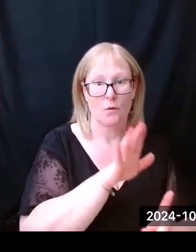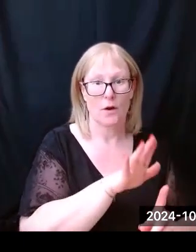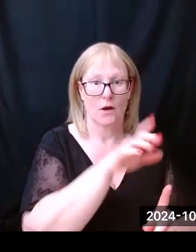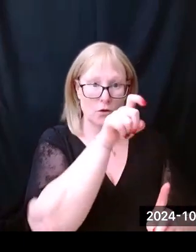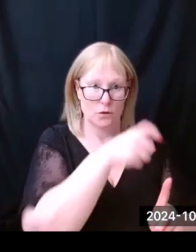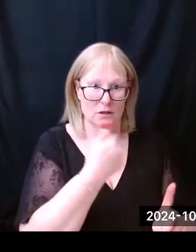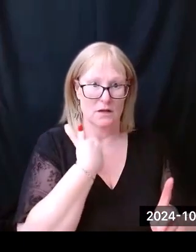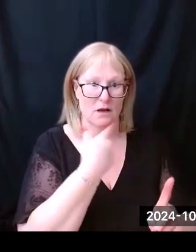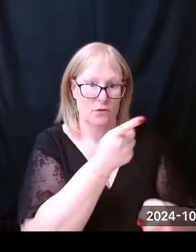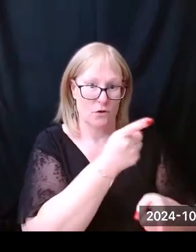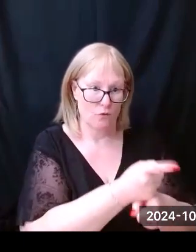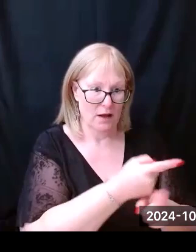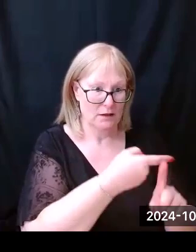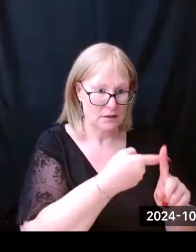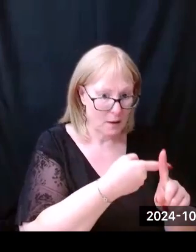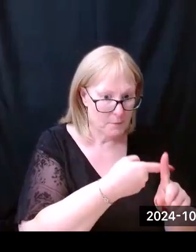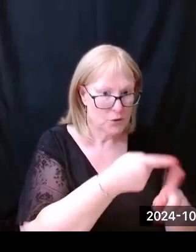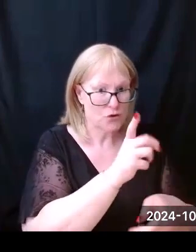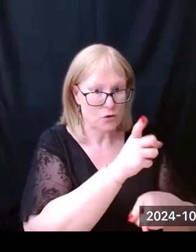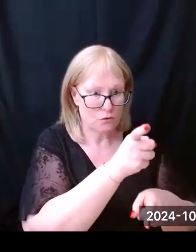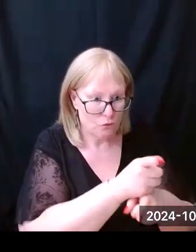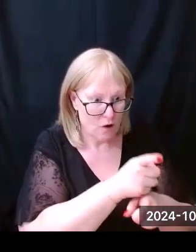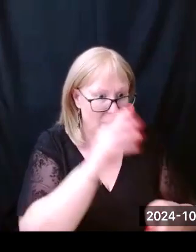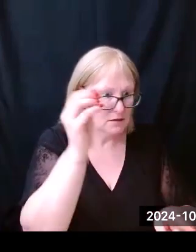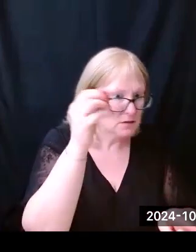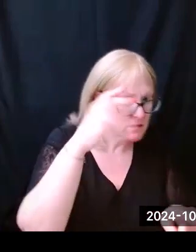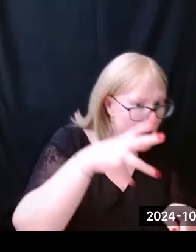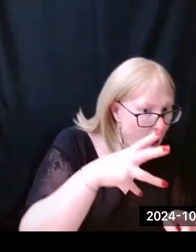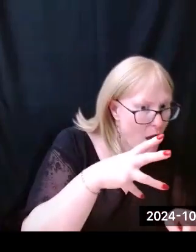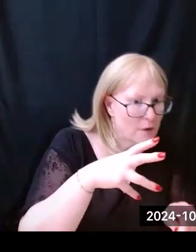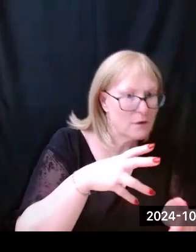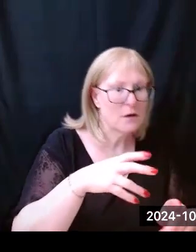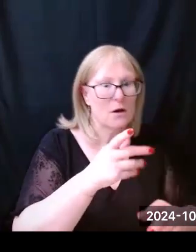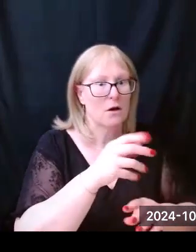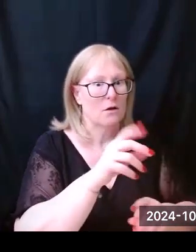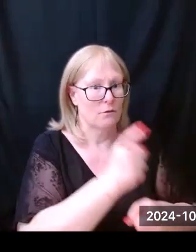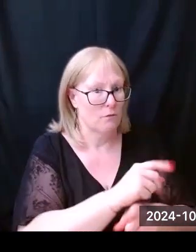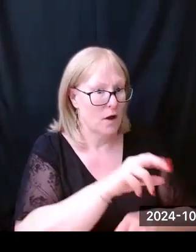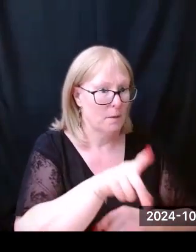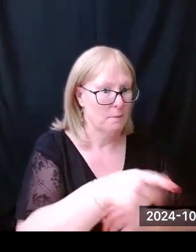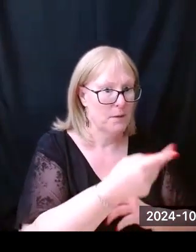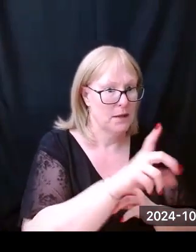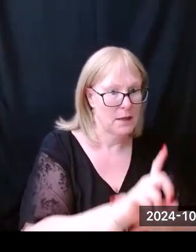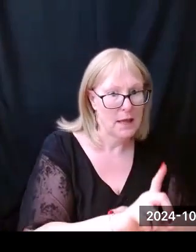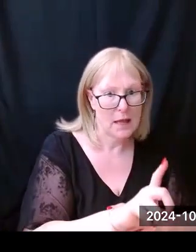temperature, the right amount of sunlight, the right pH level of the soil, the right amount of nutrients.